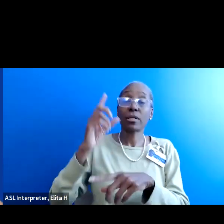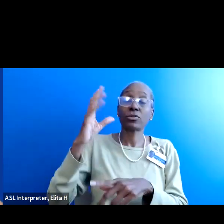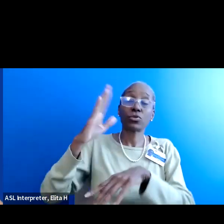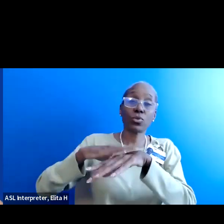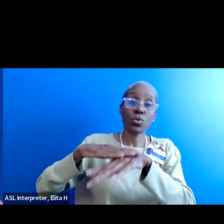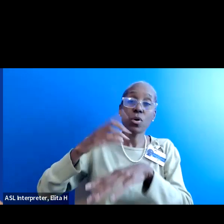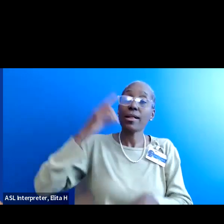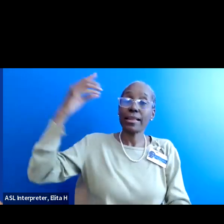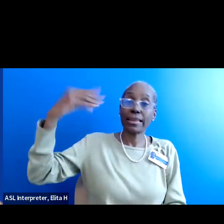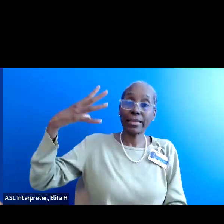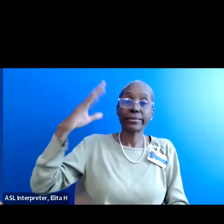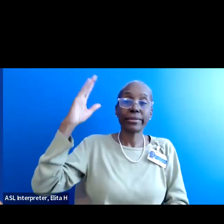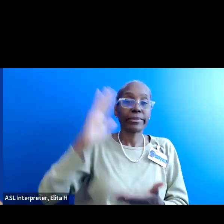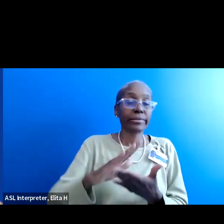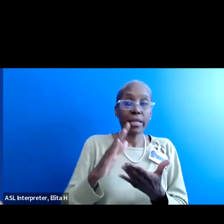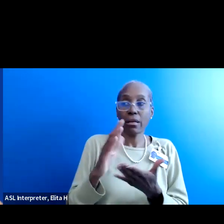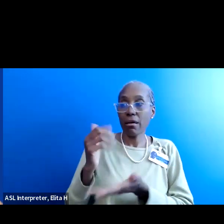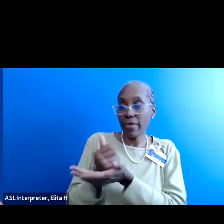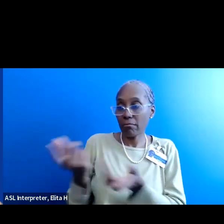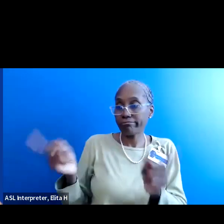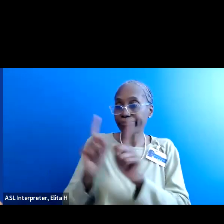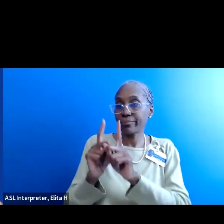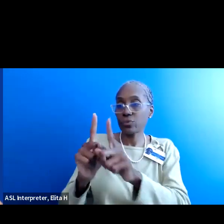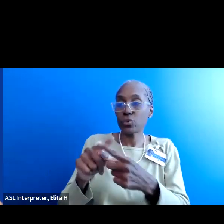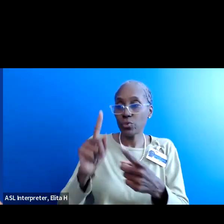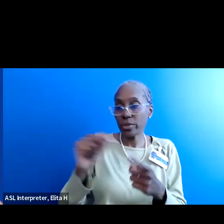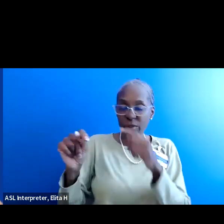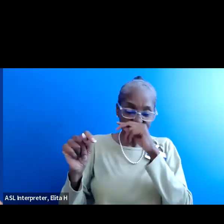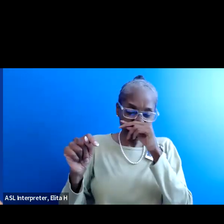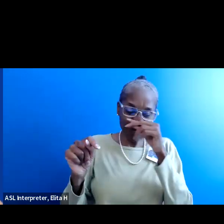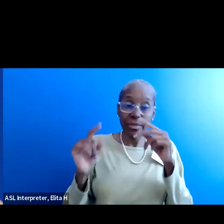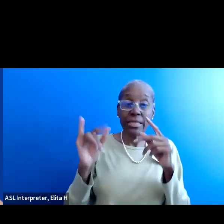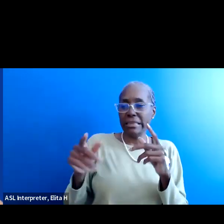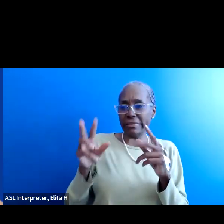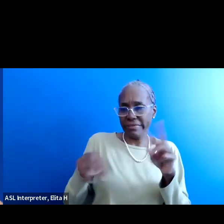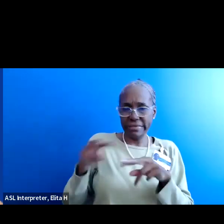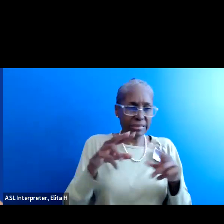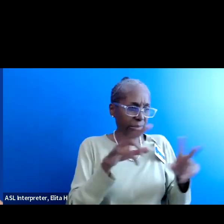lack of assistance to the restroom, residents appear unclean, and staff